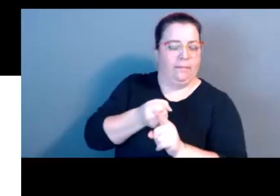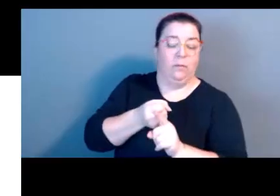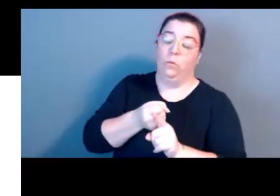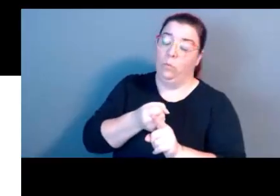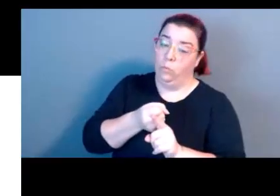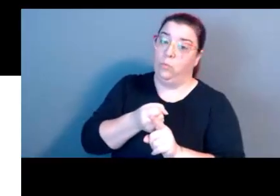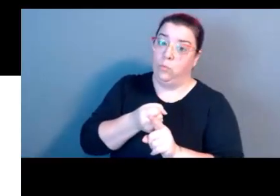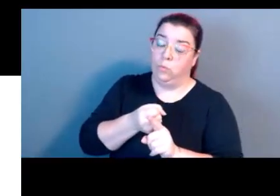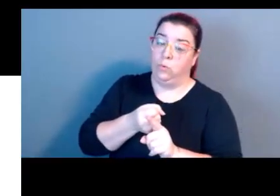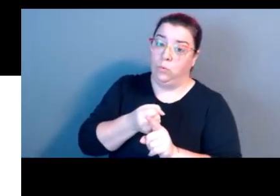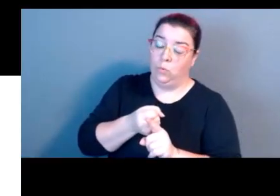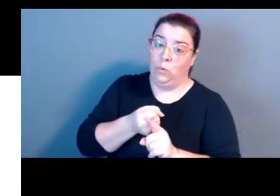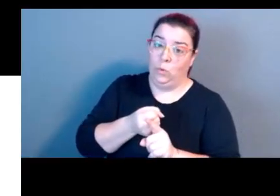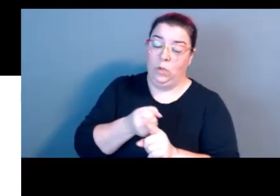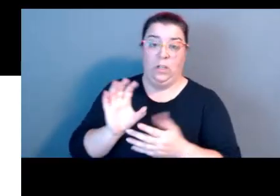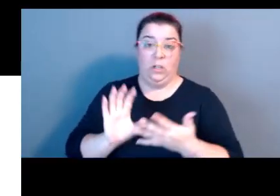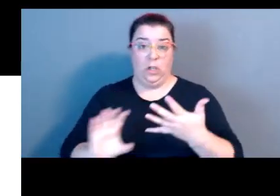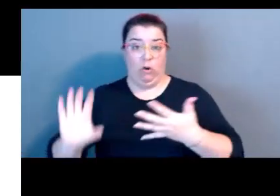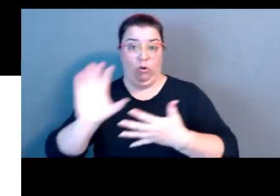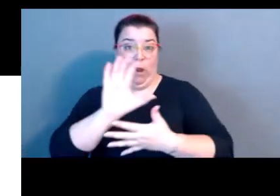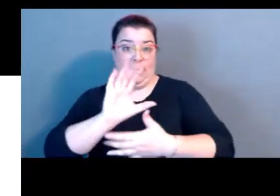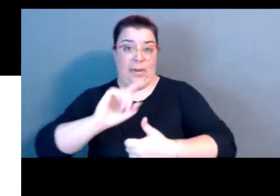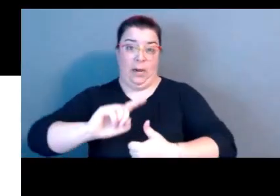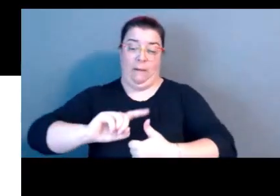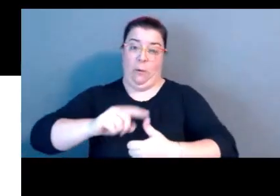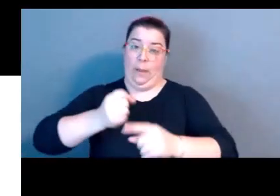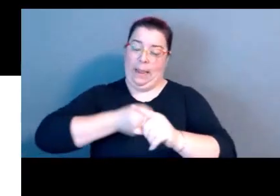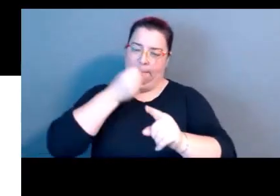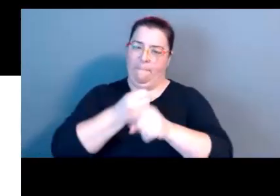important criteria in the assessment of your application.